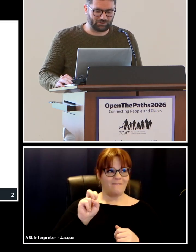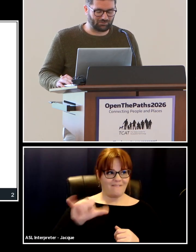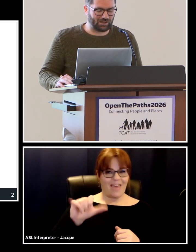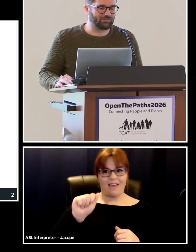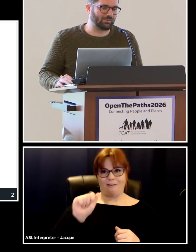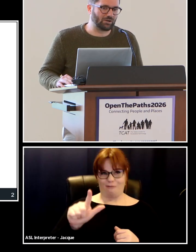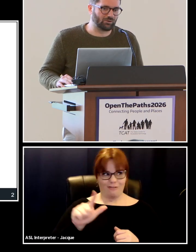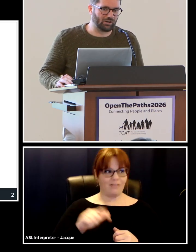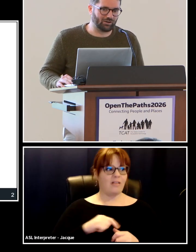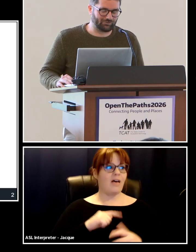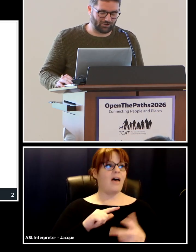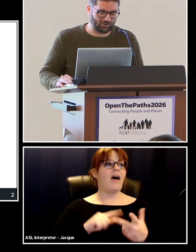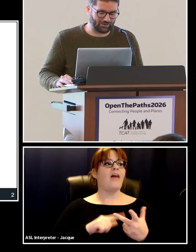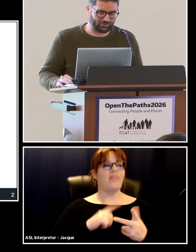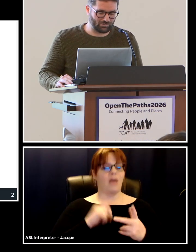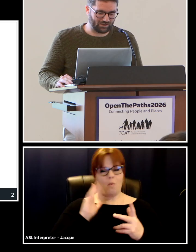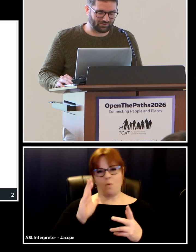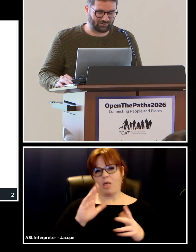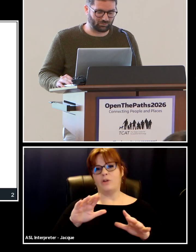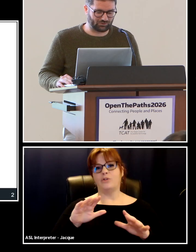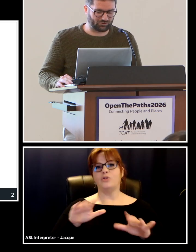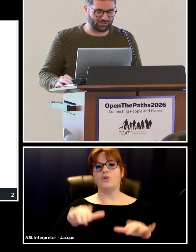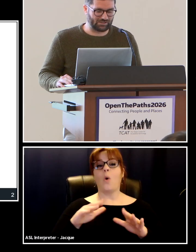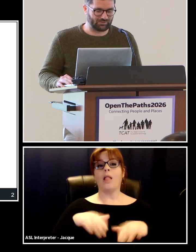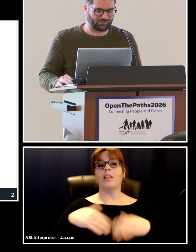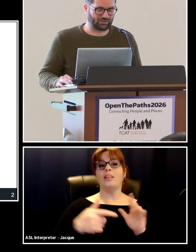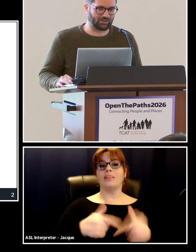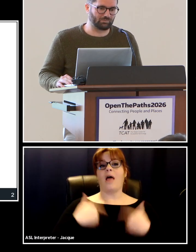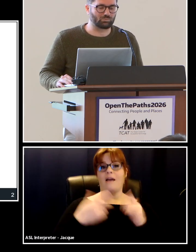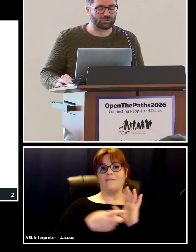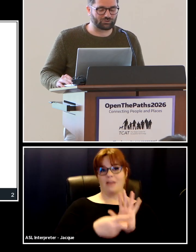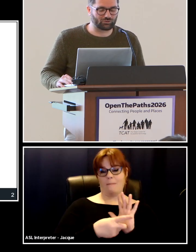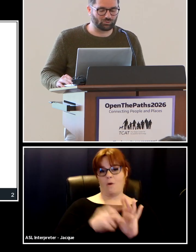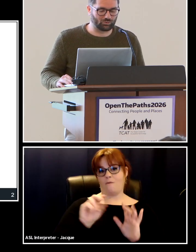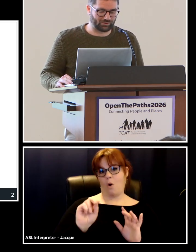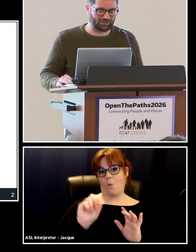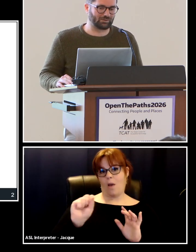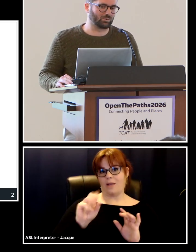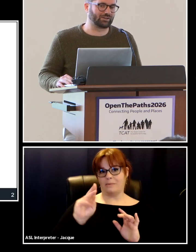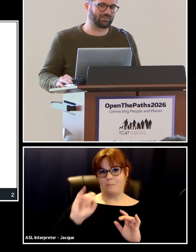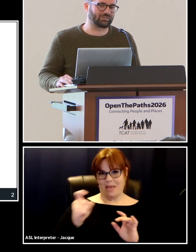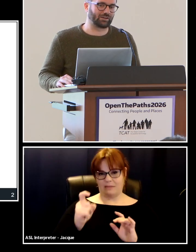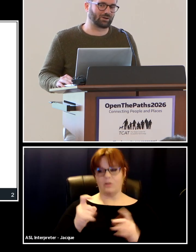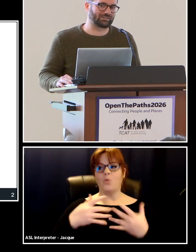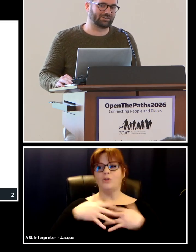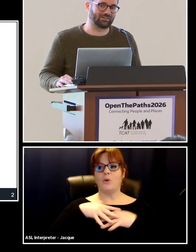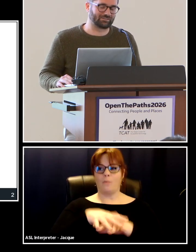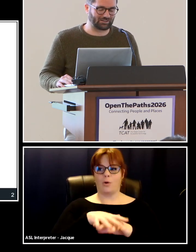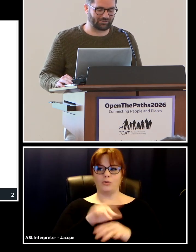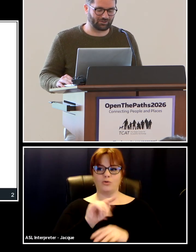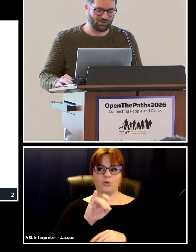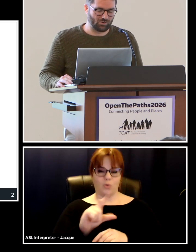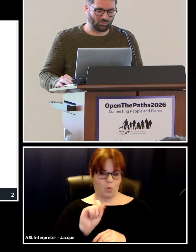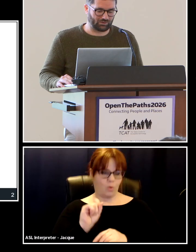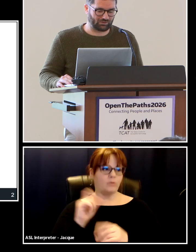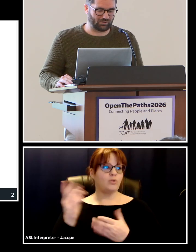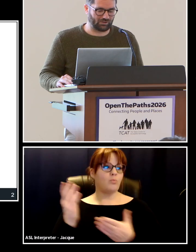doing a live demo of Osmix which is a merge tool that can bring the sidewalk data together with